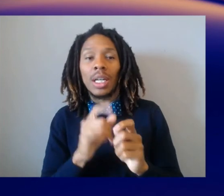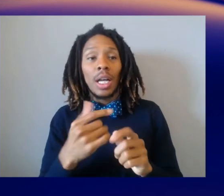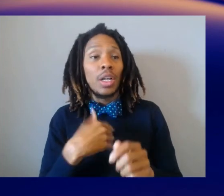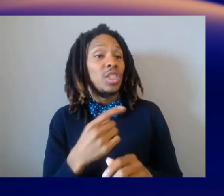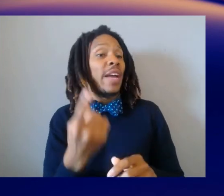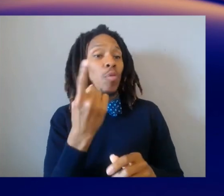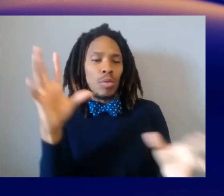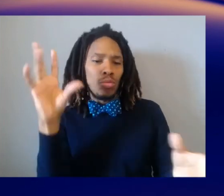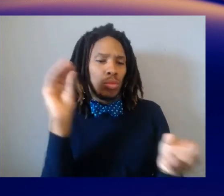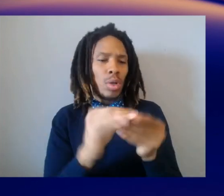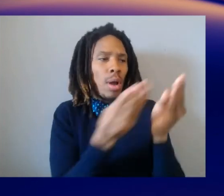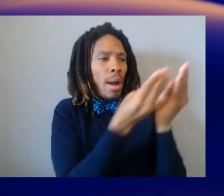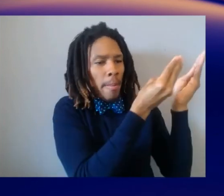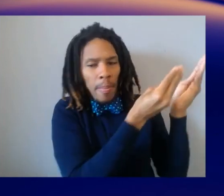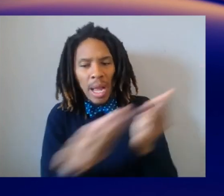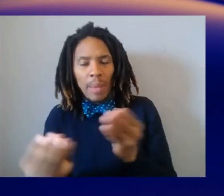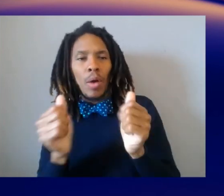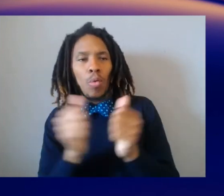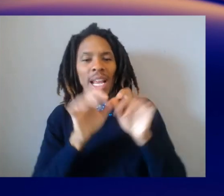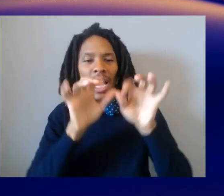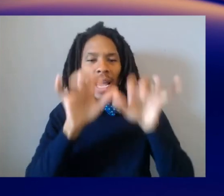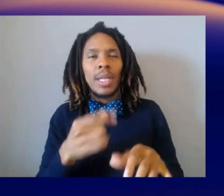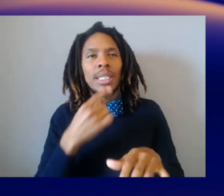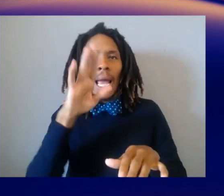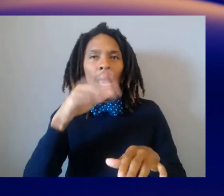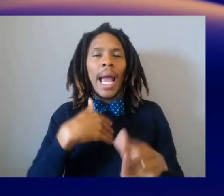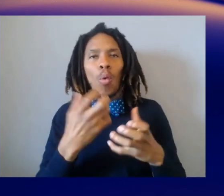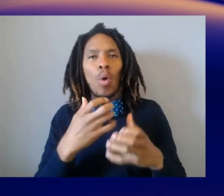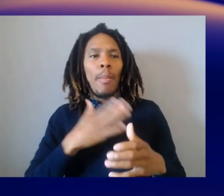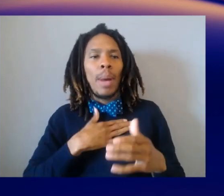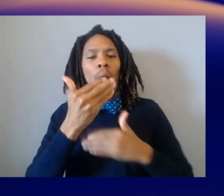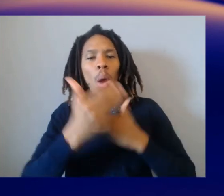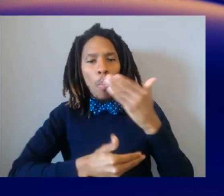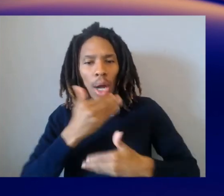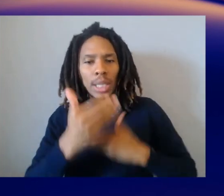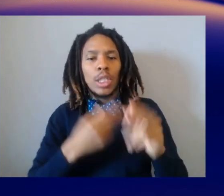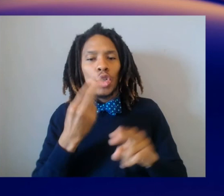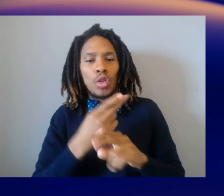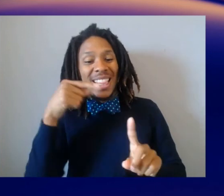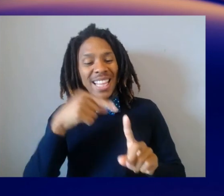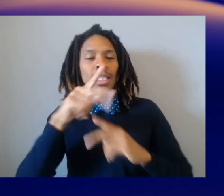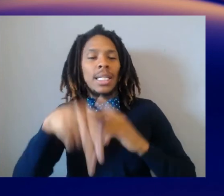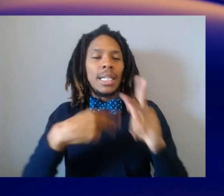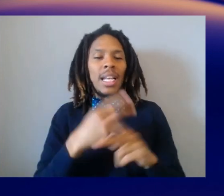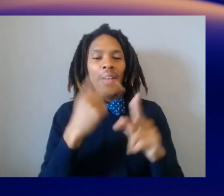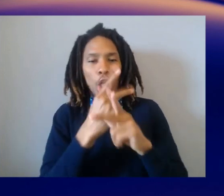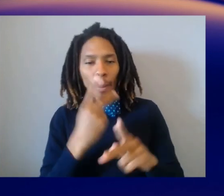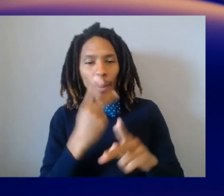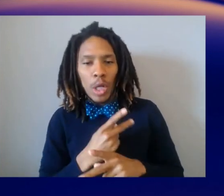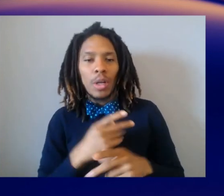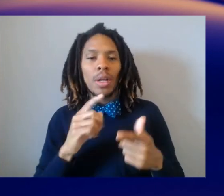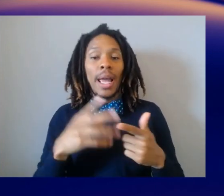Instead just have one pipeline with inputs and you can say hey I want my, you know processing to use this kind of compute and my training to use that kind of compute.